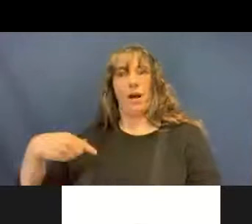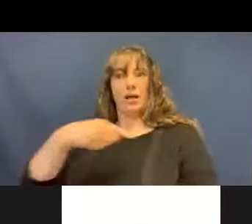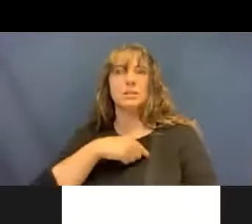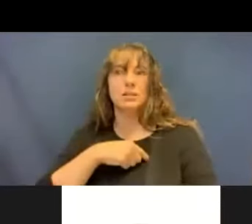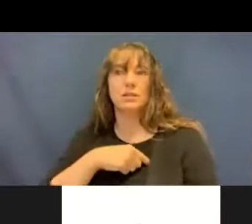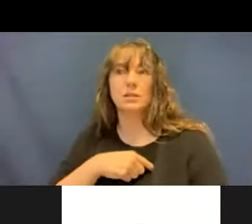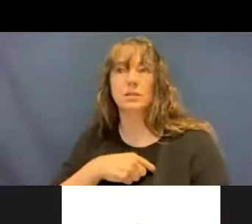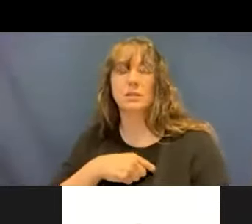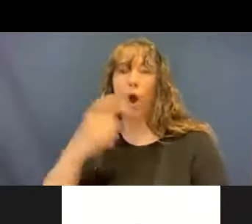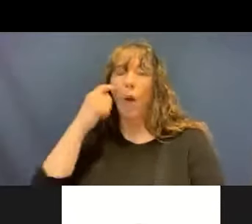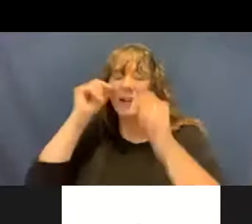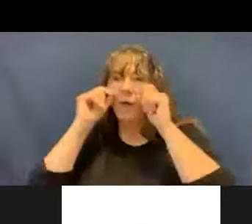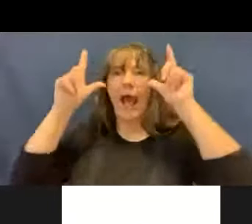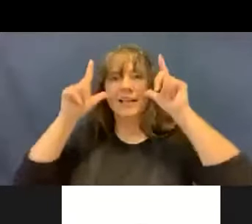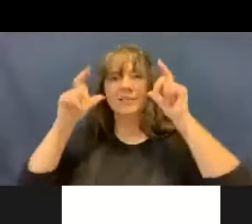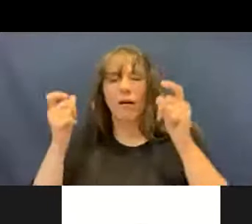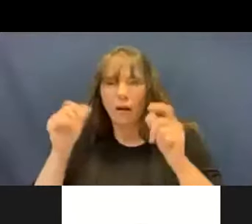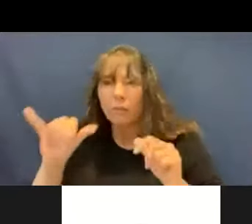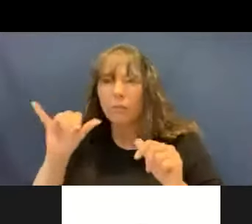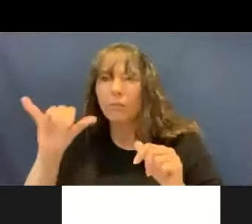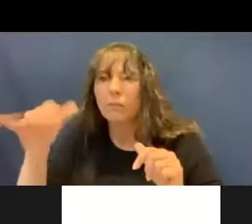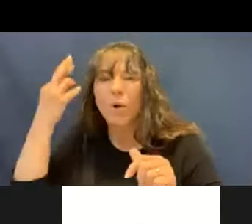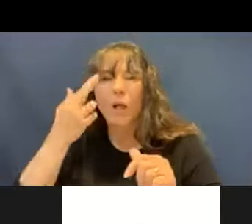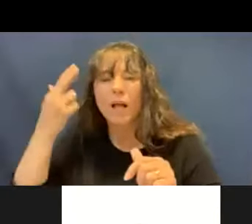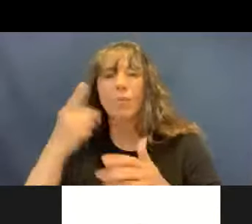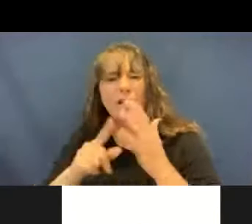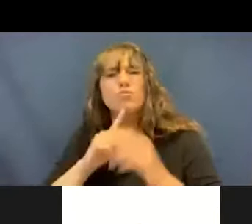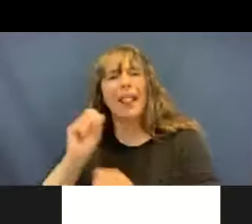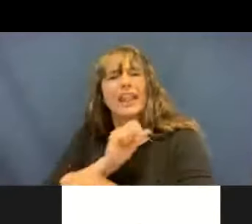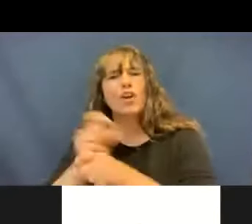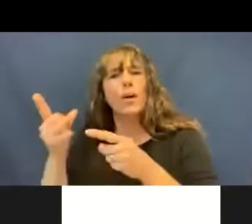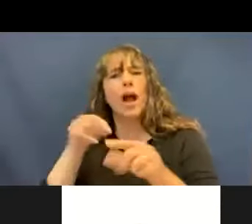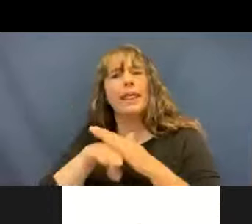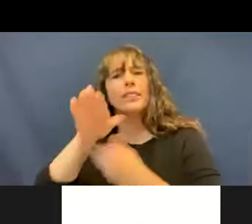opening our eyes, you know? And seeing what's actually going on in our school and just,